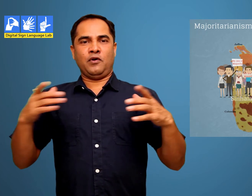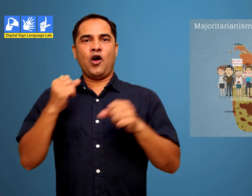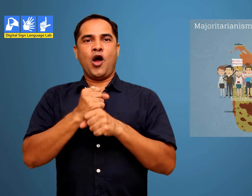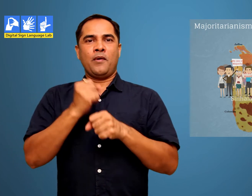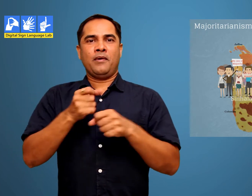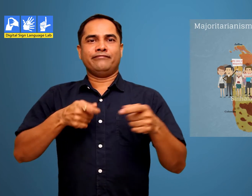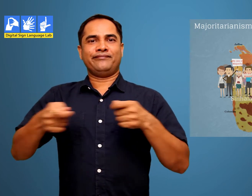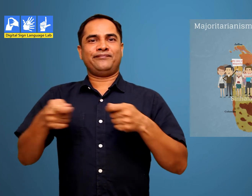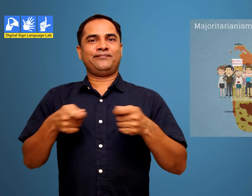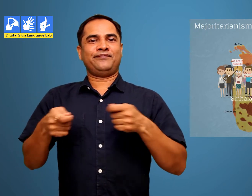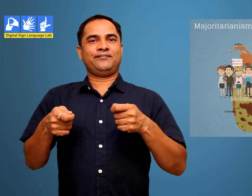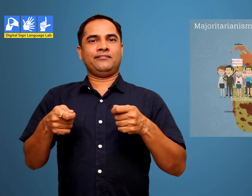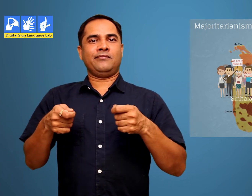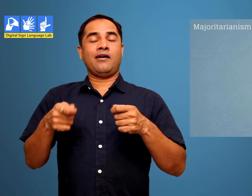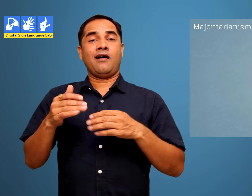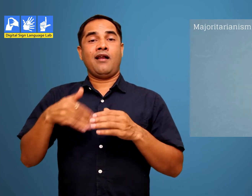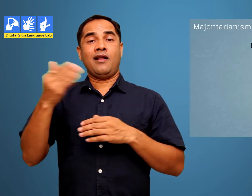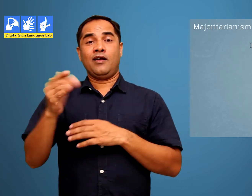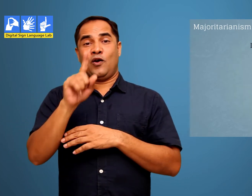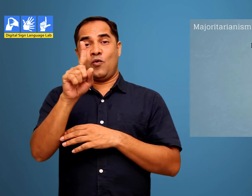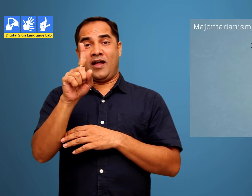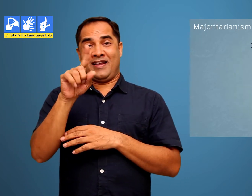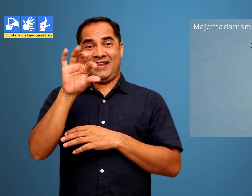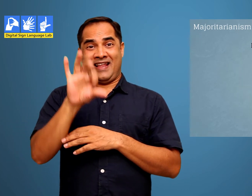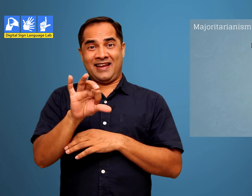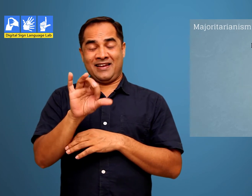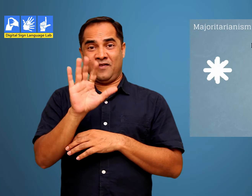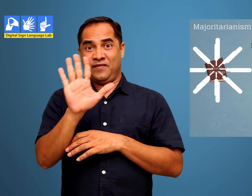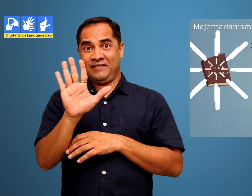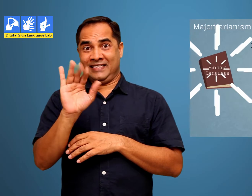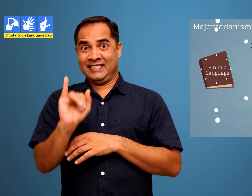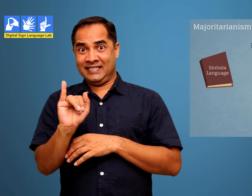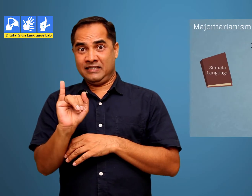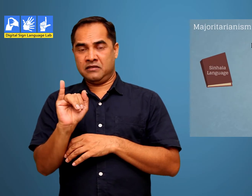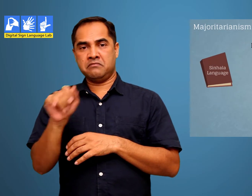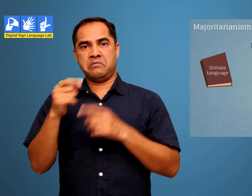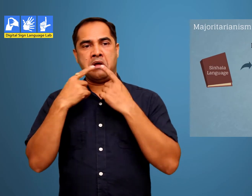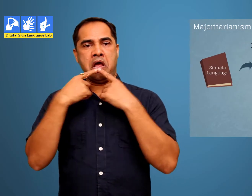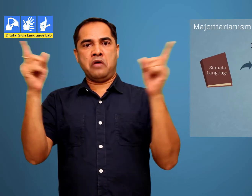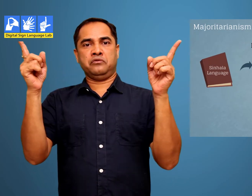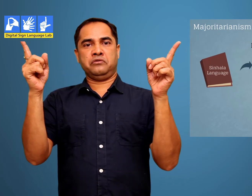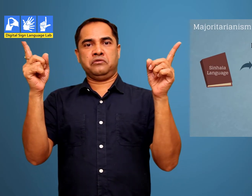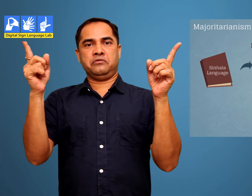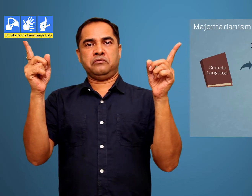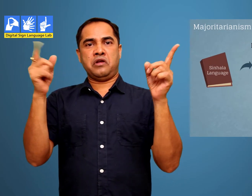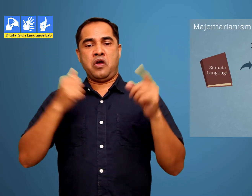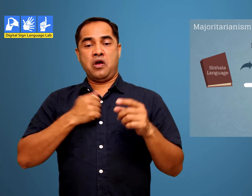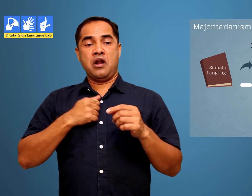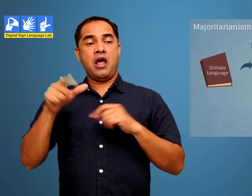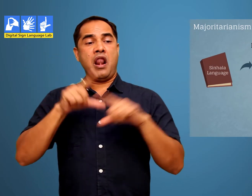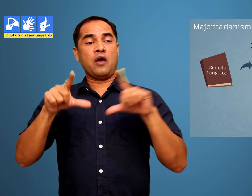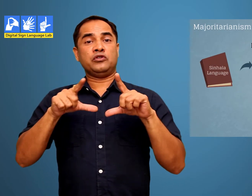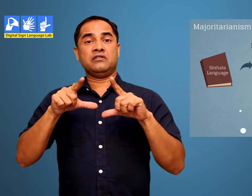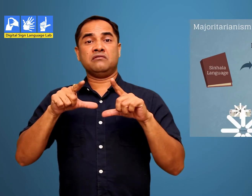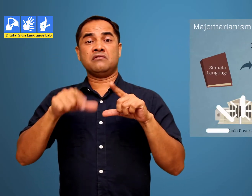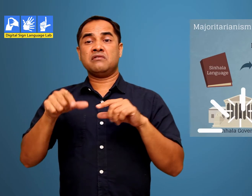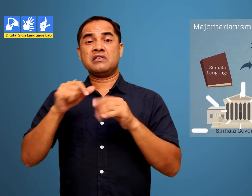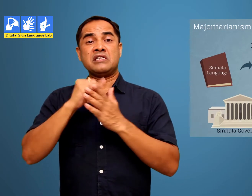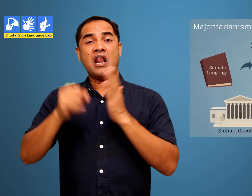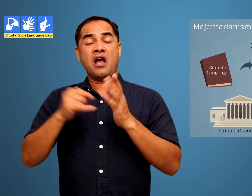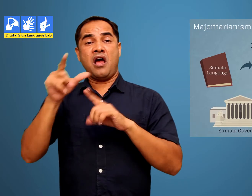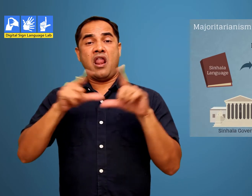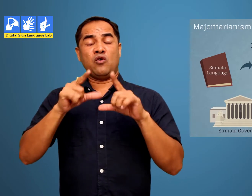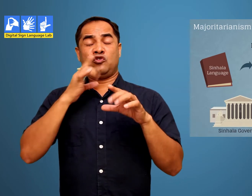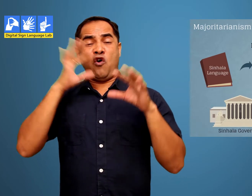In 1956, an act was passed to recognize Sinhala as the only official language,